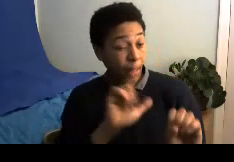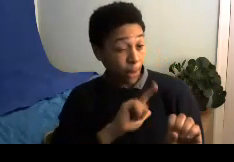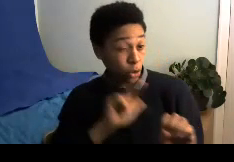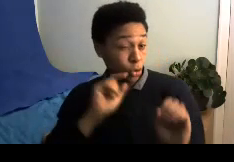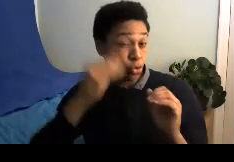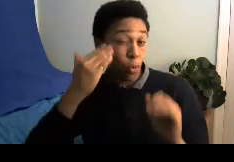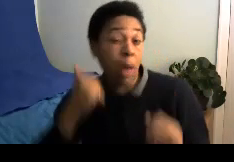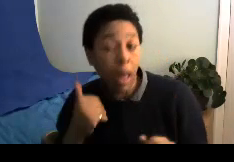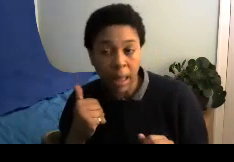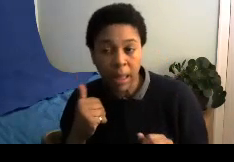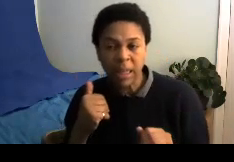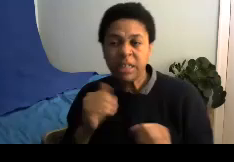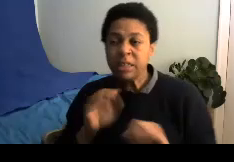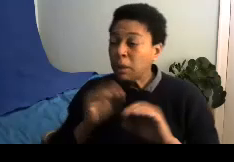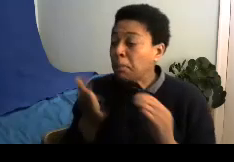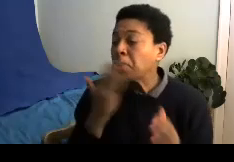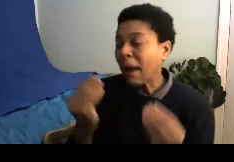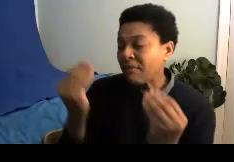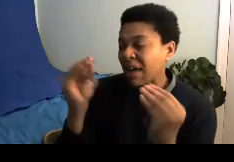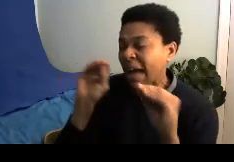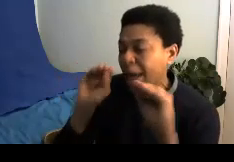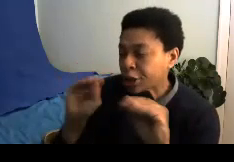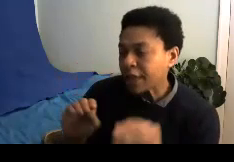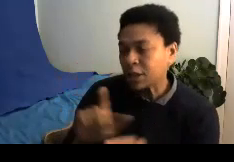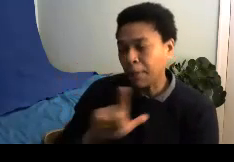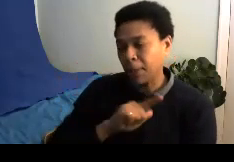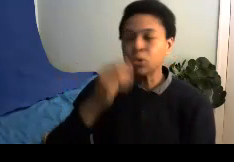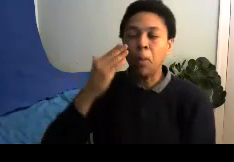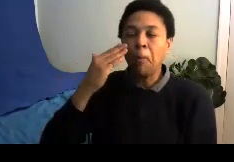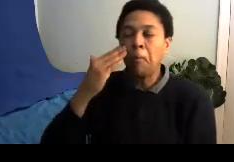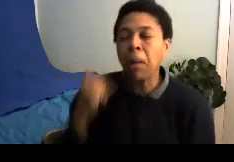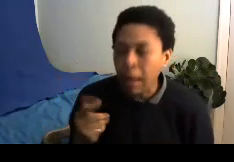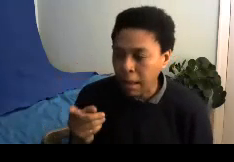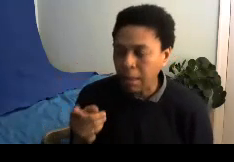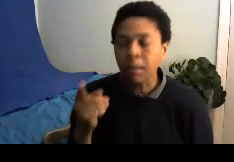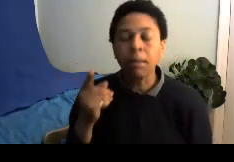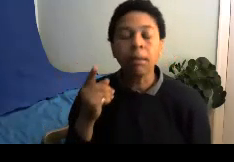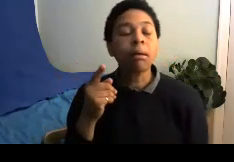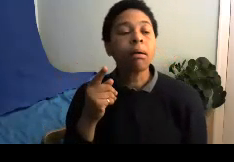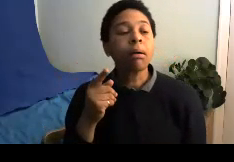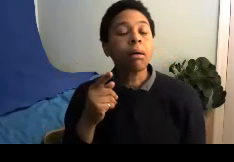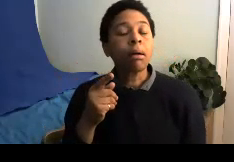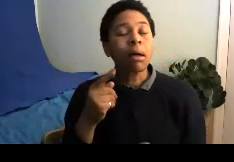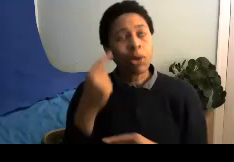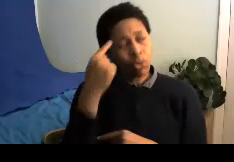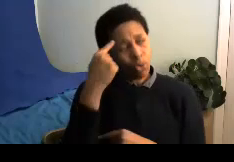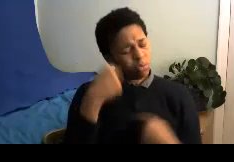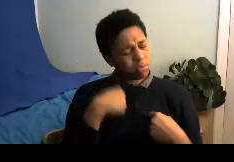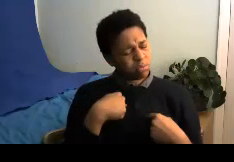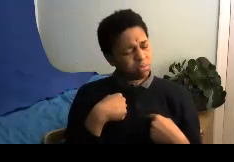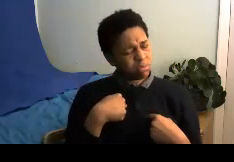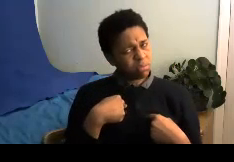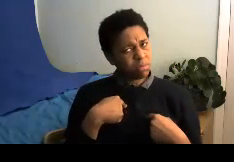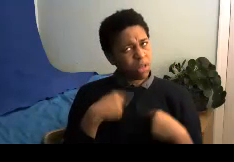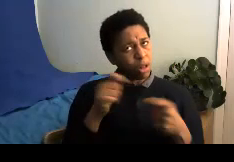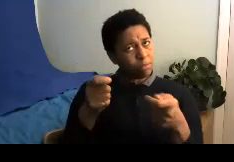being rough and uneducated because they were too black. He wouldn't have been treated so harshly if he wasn't too black.